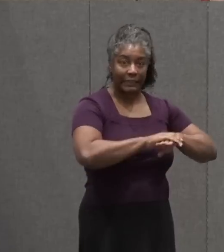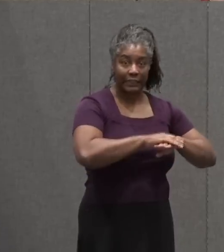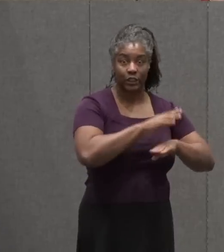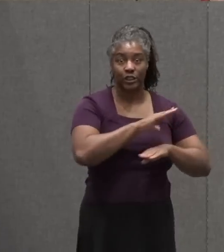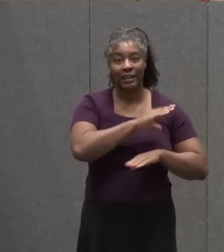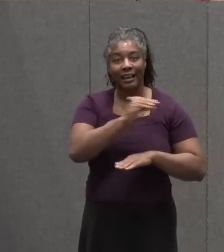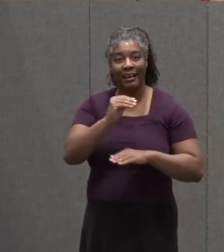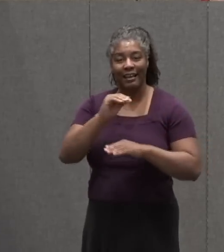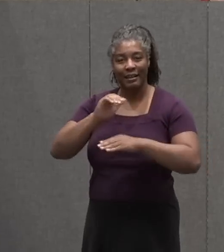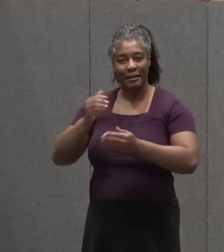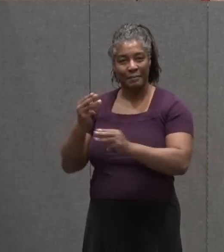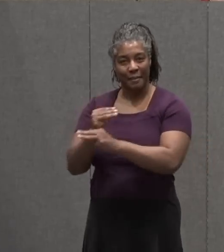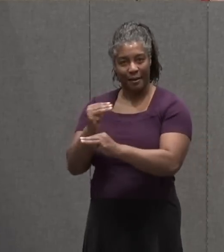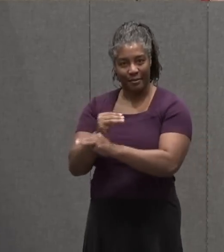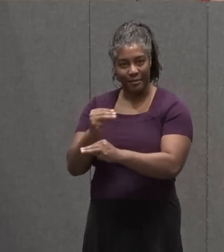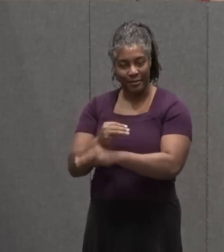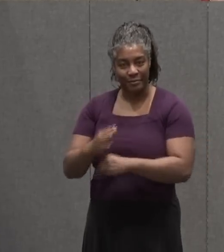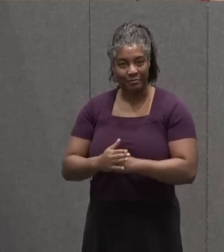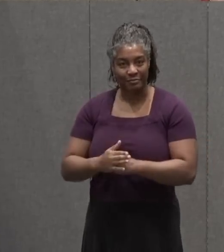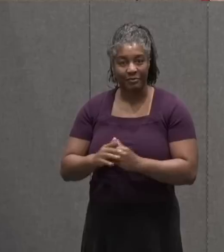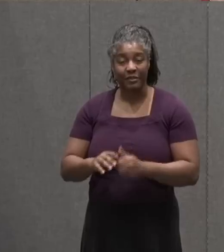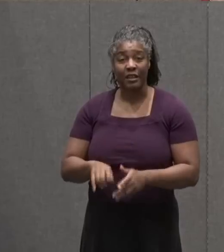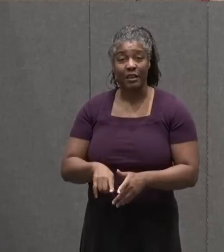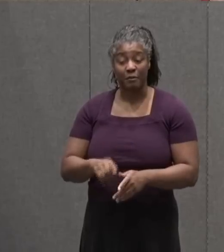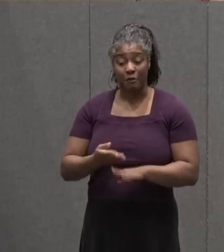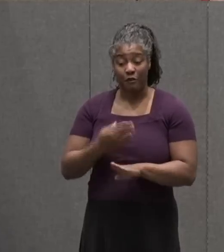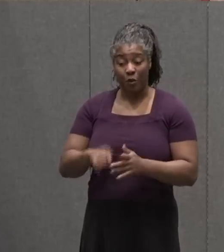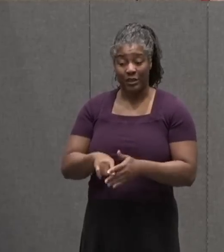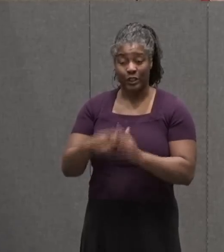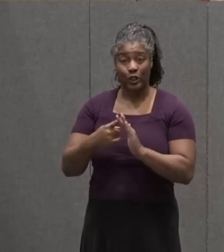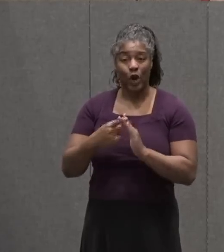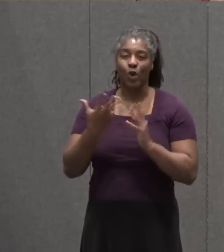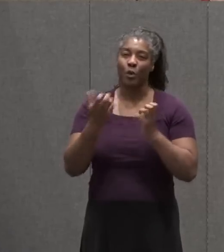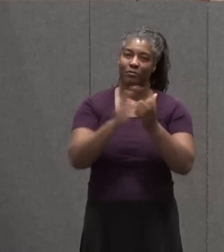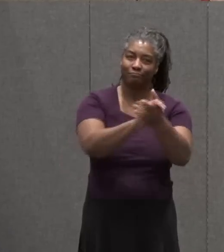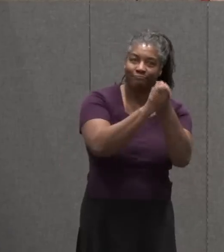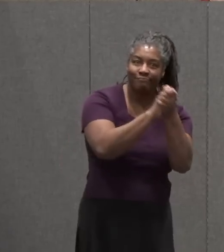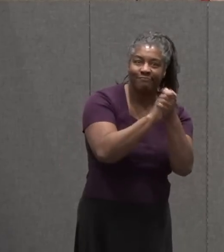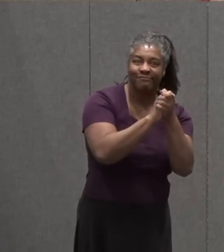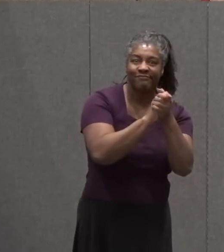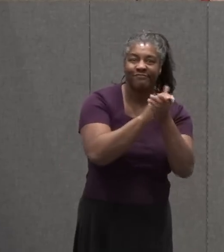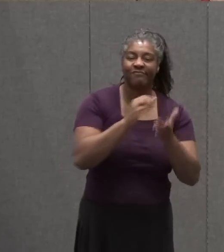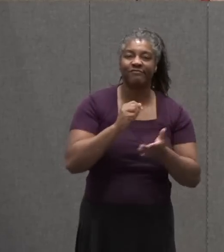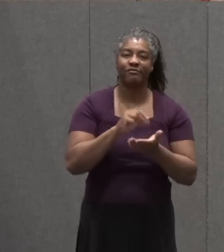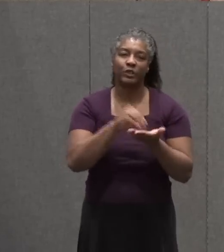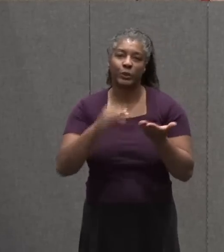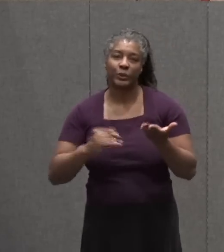Before we begin, here's a shout out to students and staff of Juvenile Detention Center